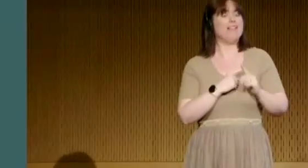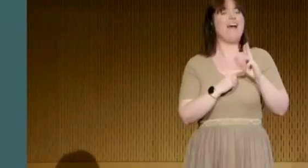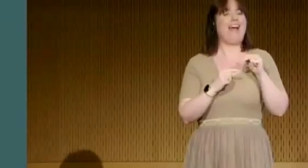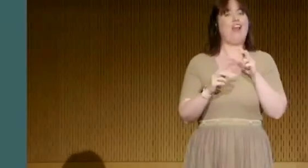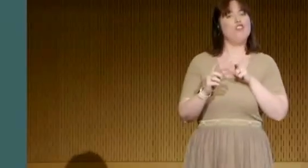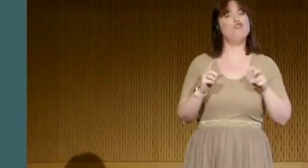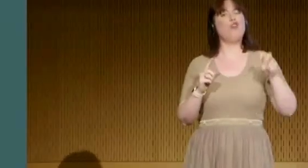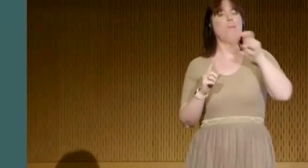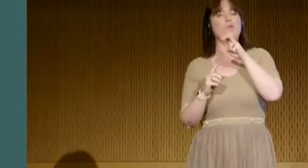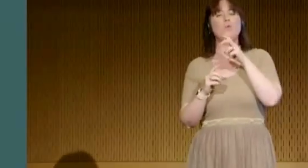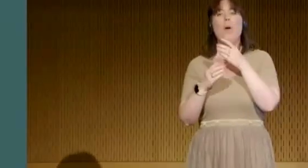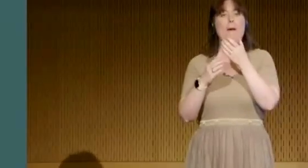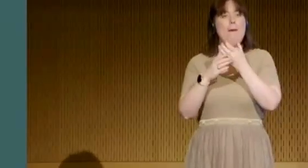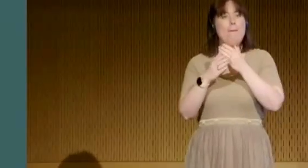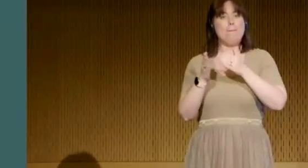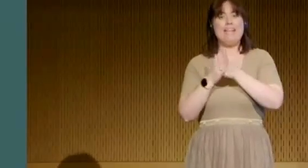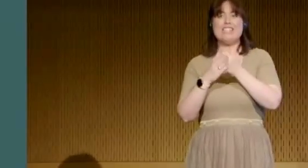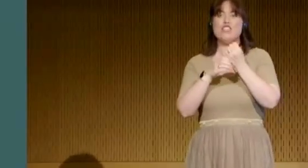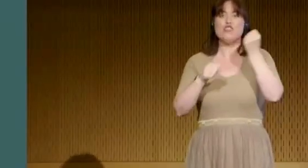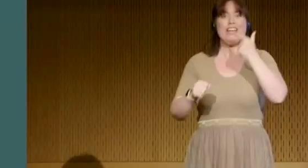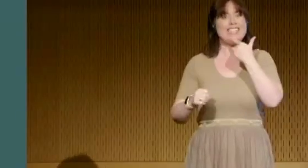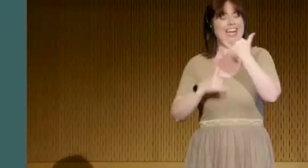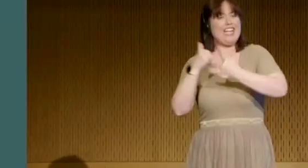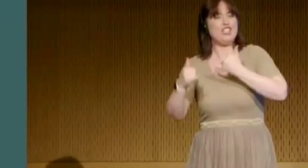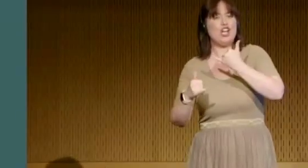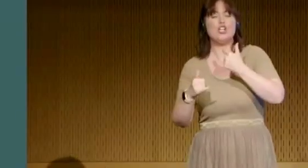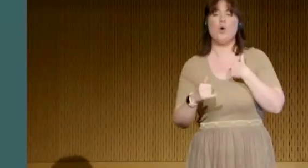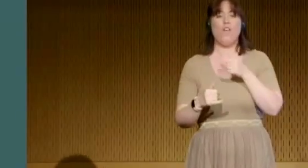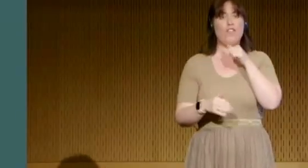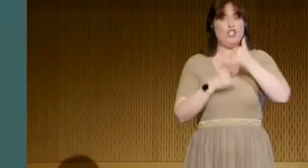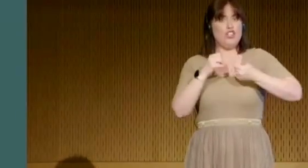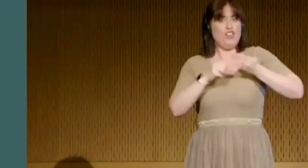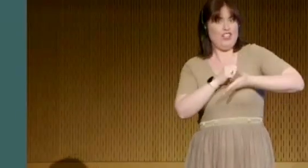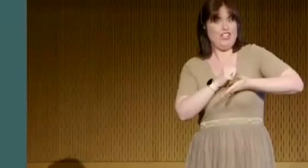students come to us, they complete one year and then they go into second year study marketing in